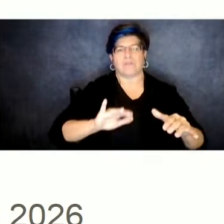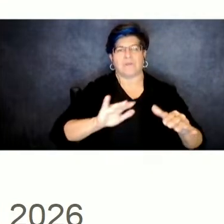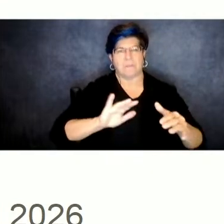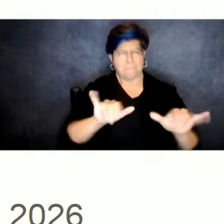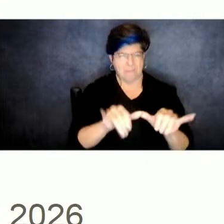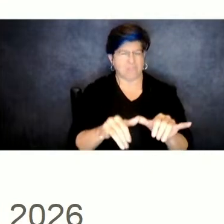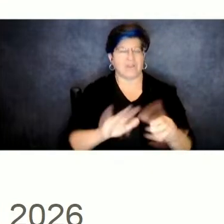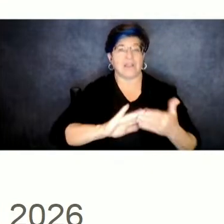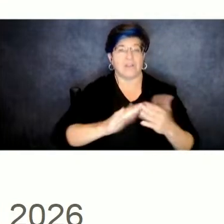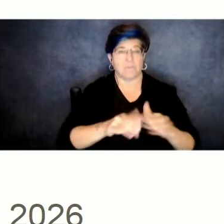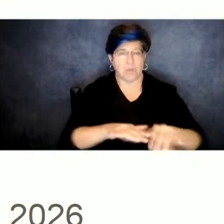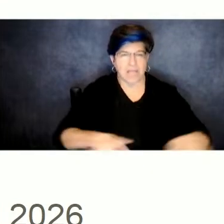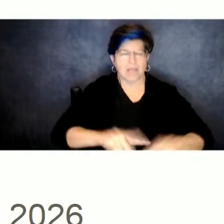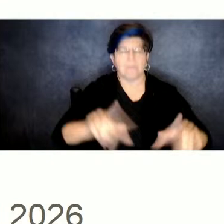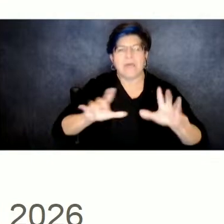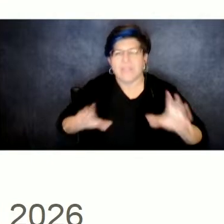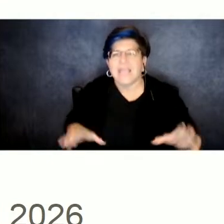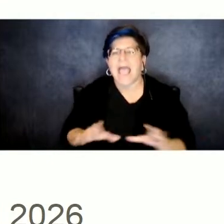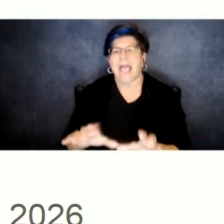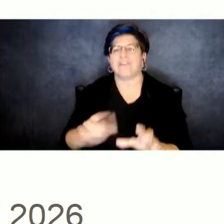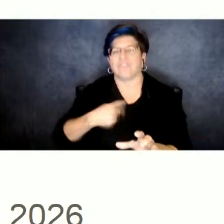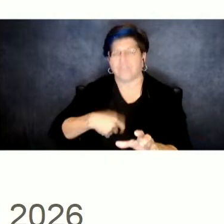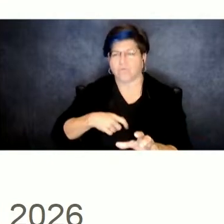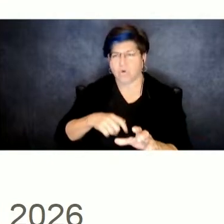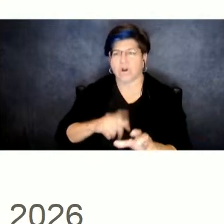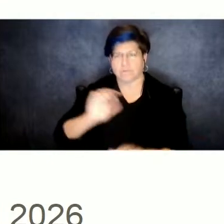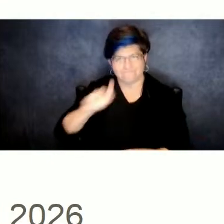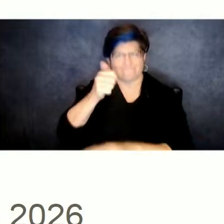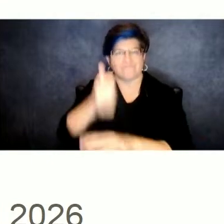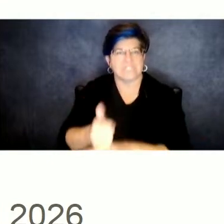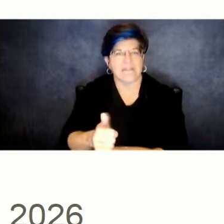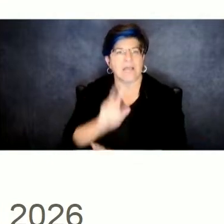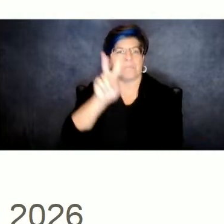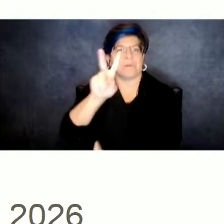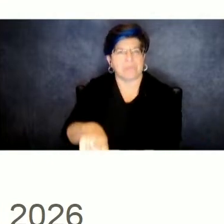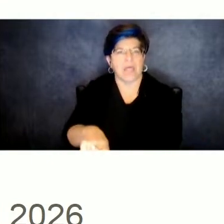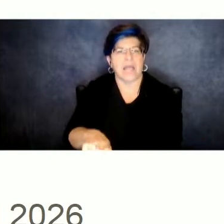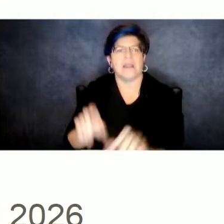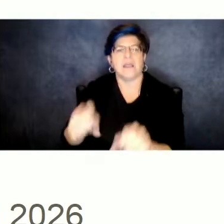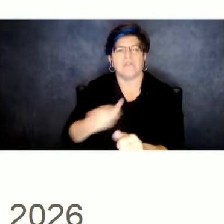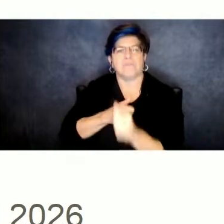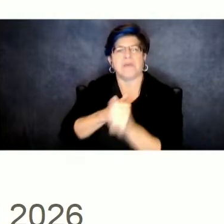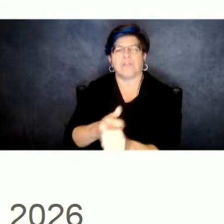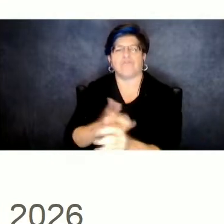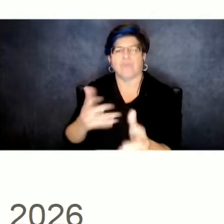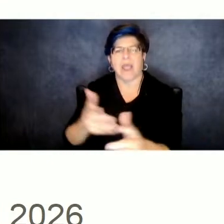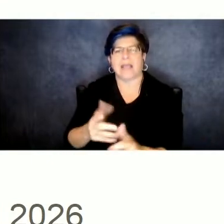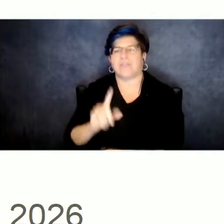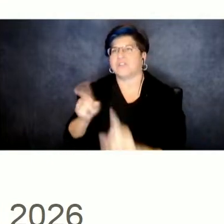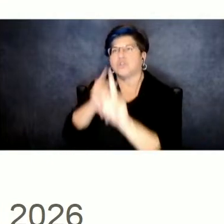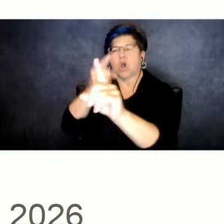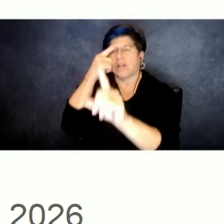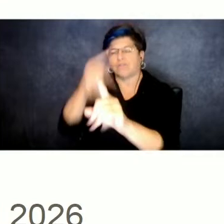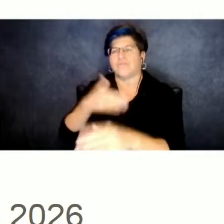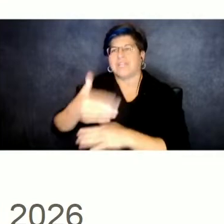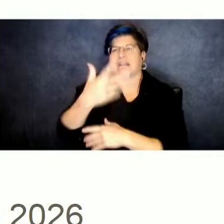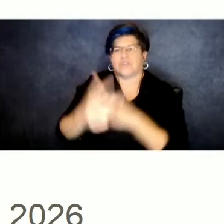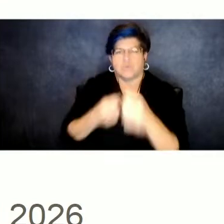MEASURING AT THE COMMUNITY LEVEL BUT ALSO HAS THE ACTIONS